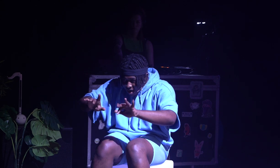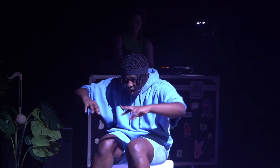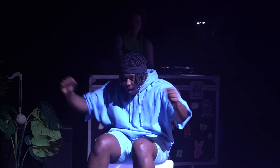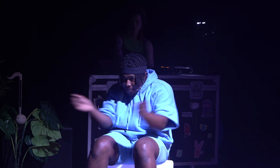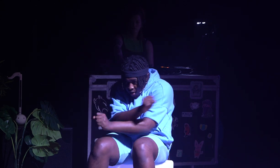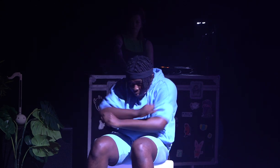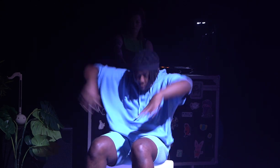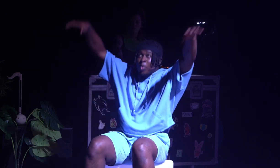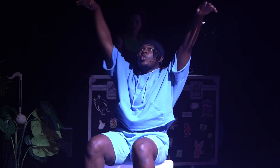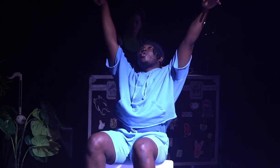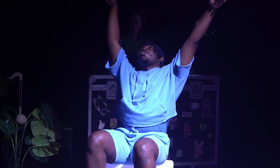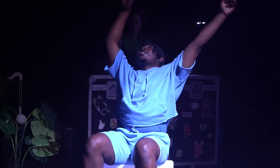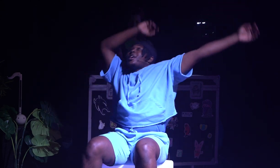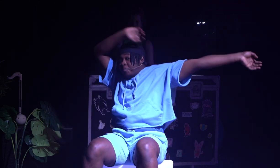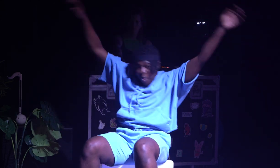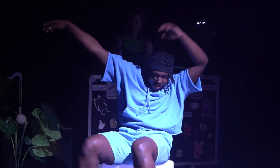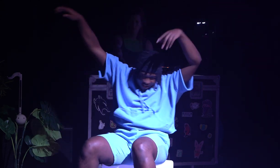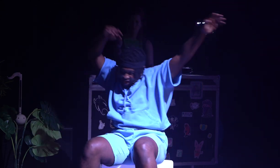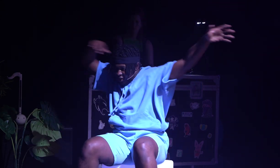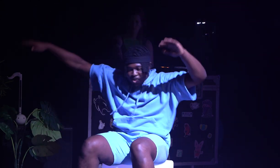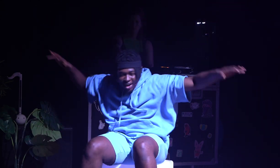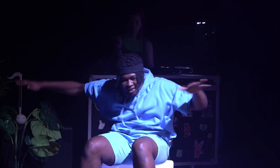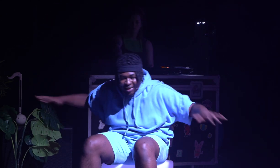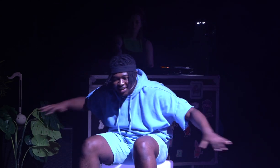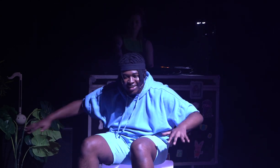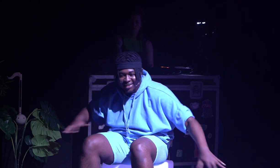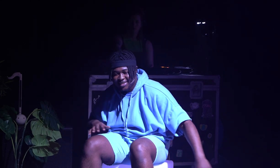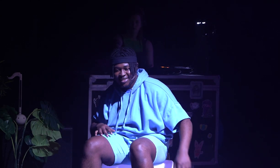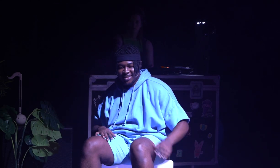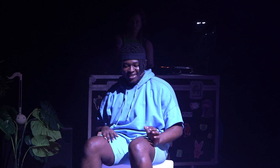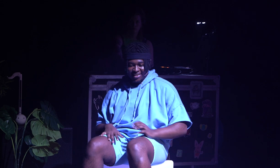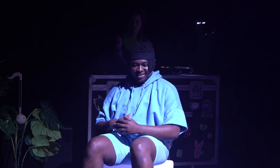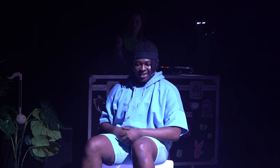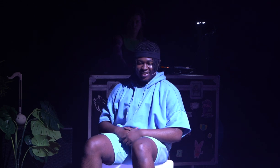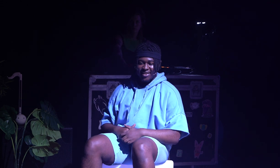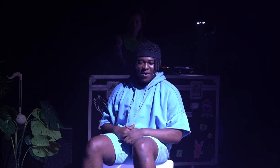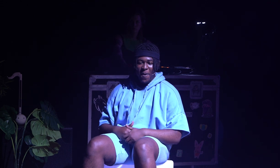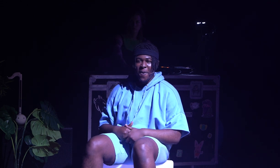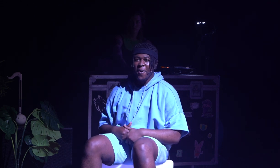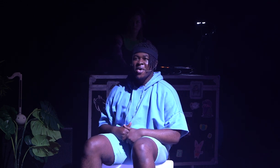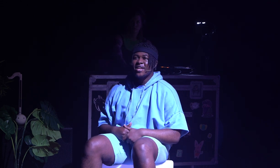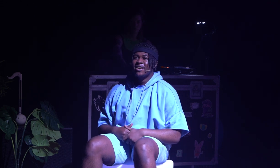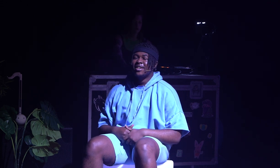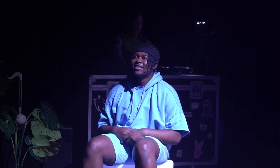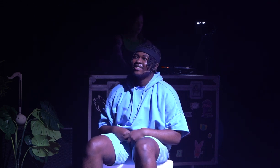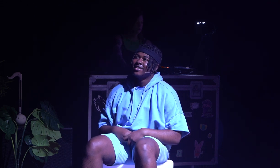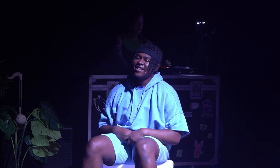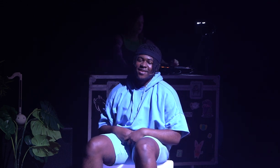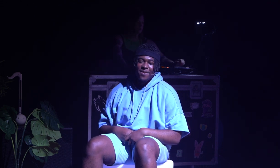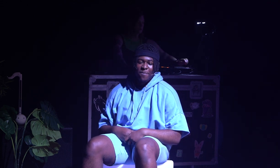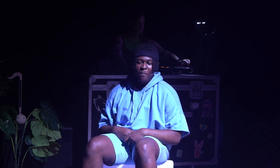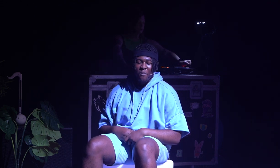and made them wobble like a monster jelly.